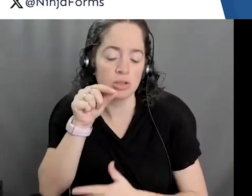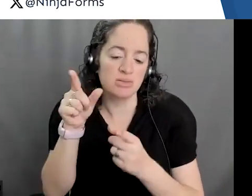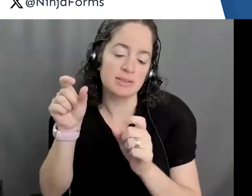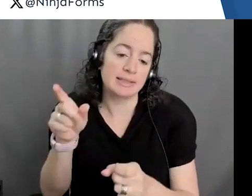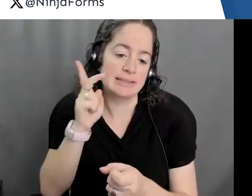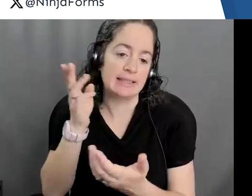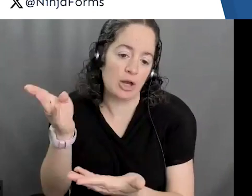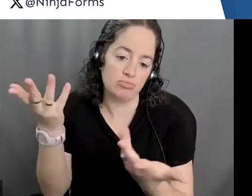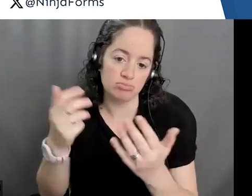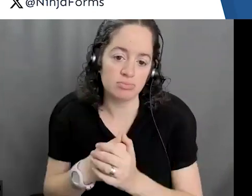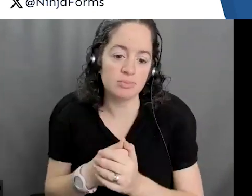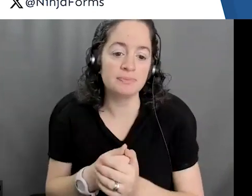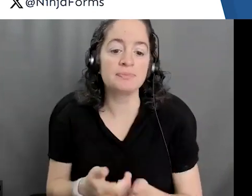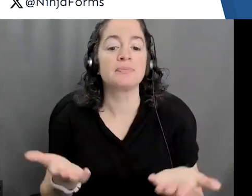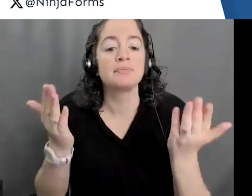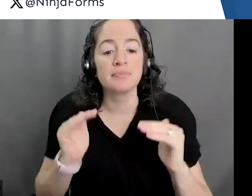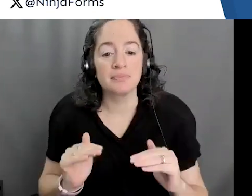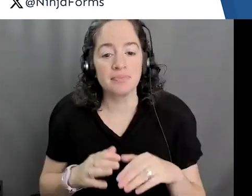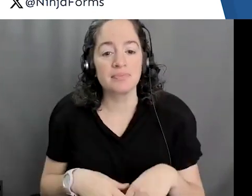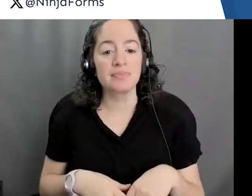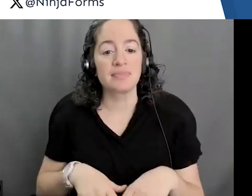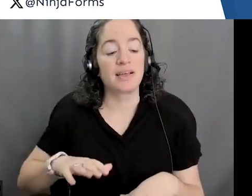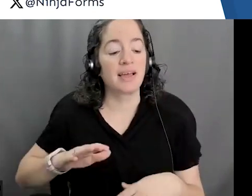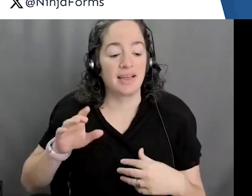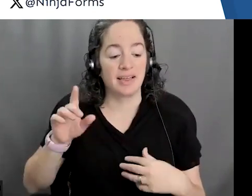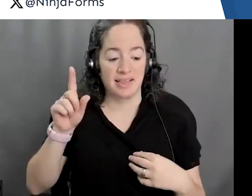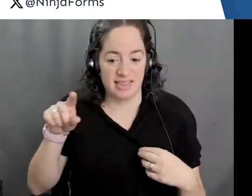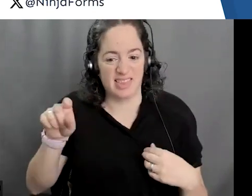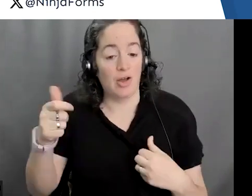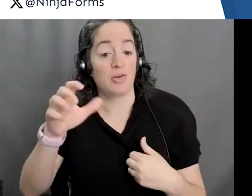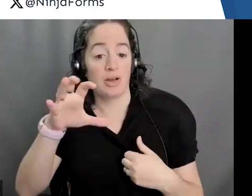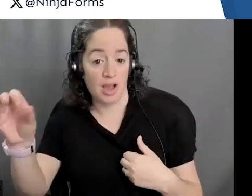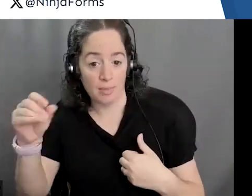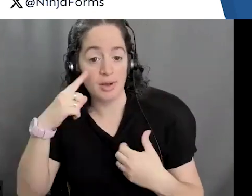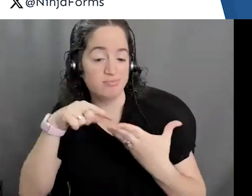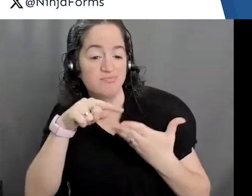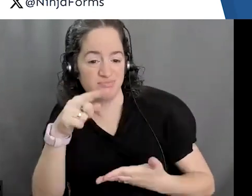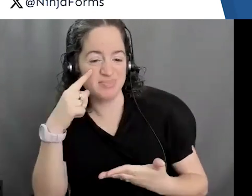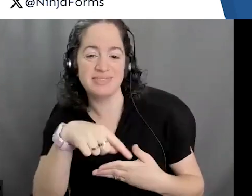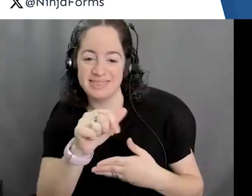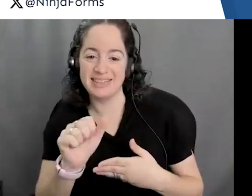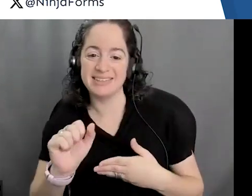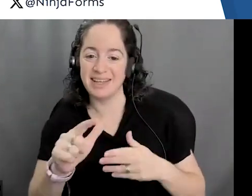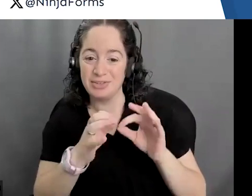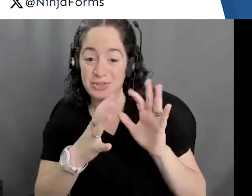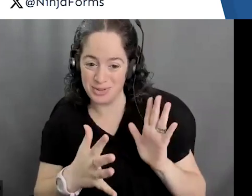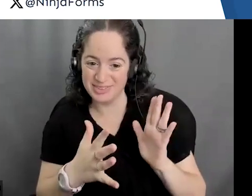We do have a sponsor for our sign language interpretation today who I want to thank, and that is Ninja Forms.